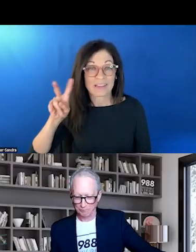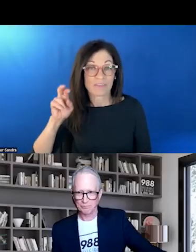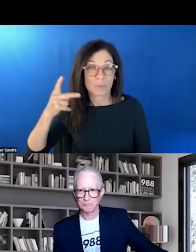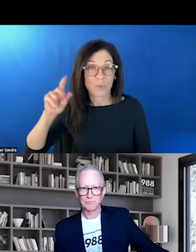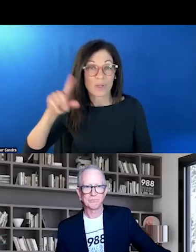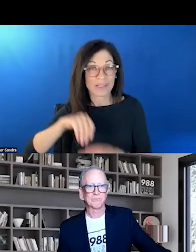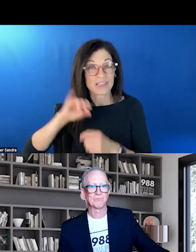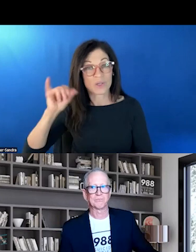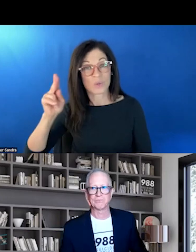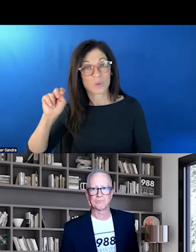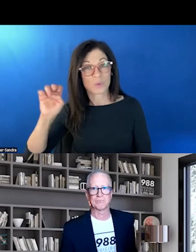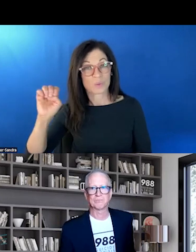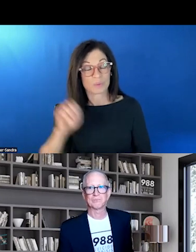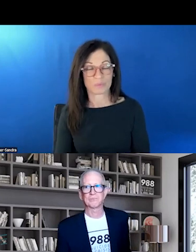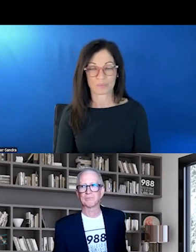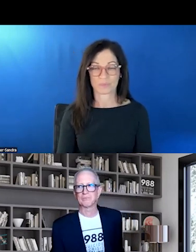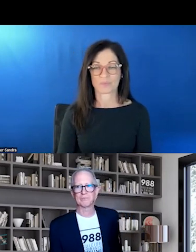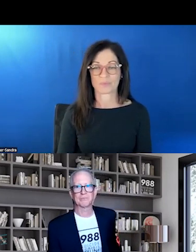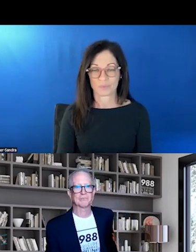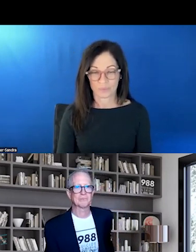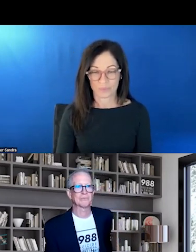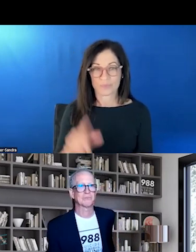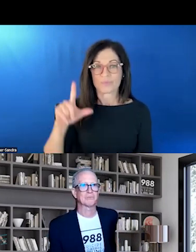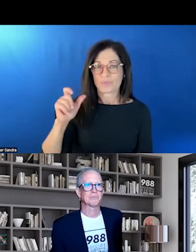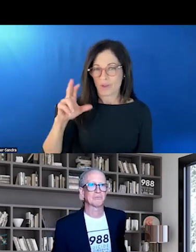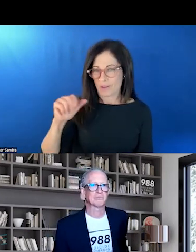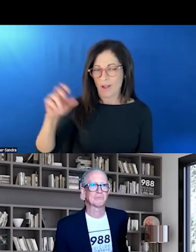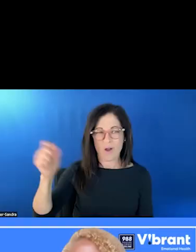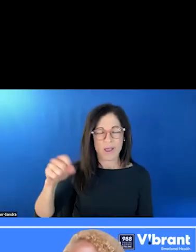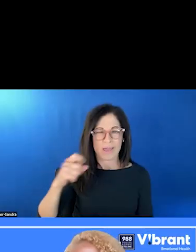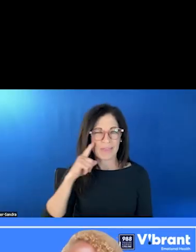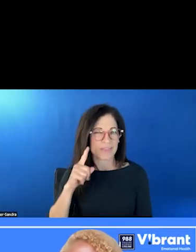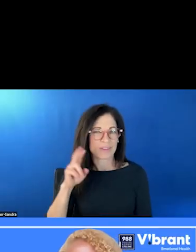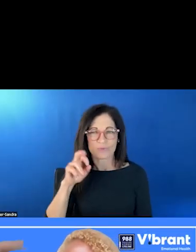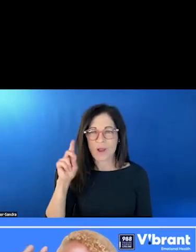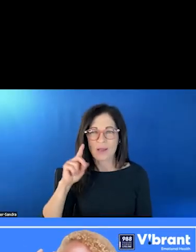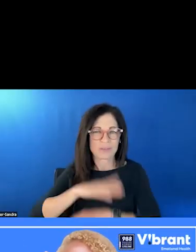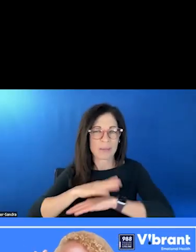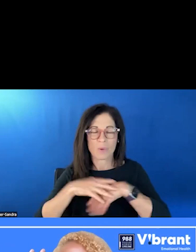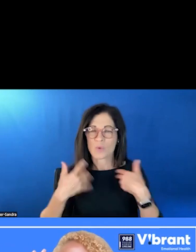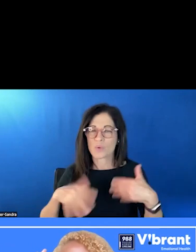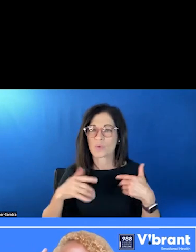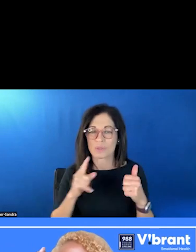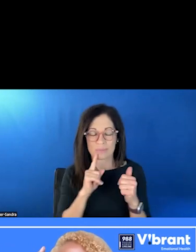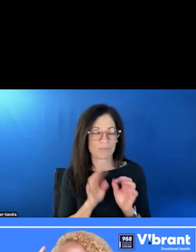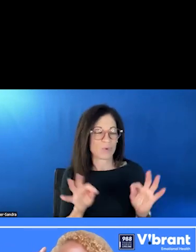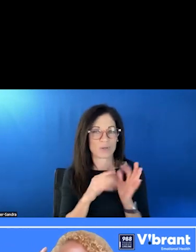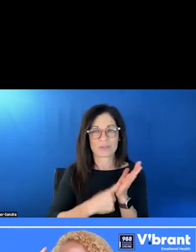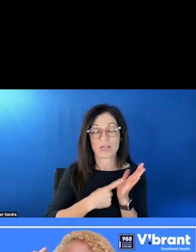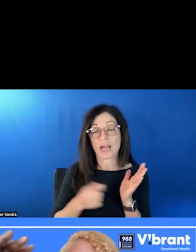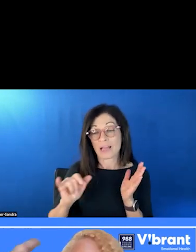YEAH, I AM SO GLAD THAT YOU ASSOCIATED HEALTHCARE INFECTIONS.